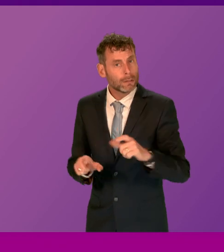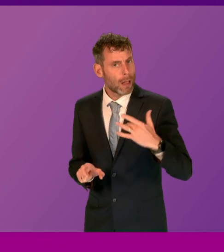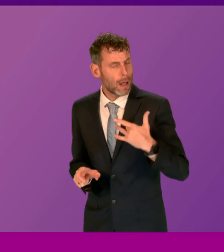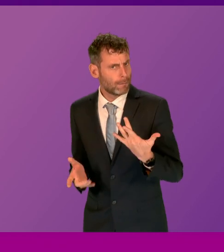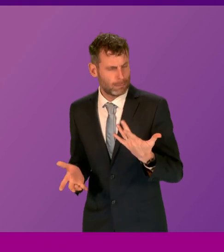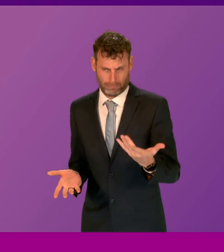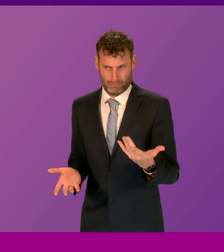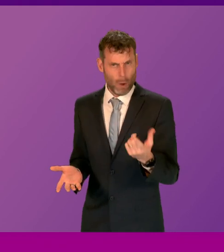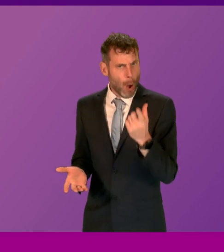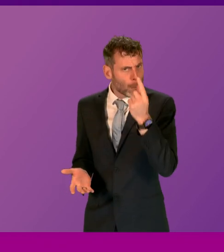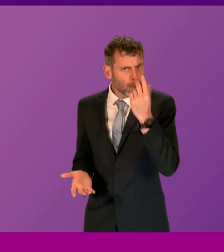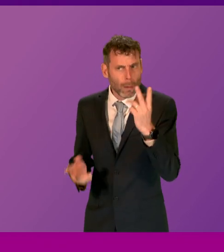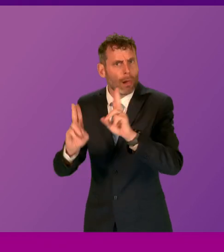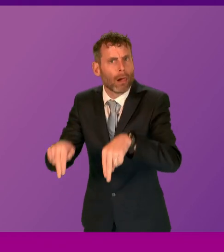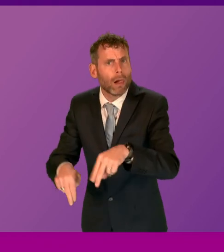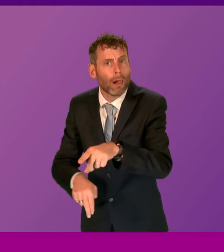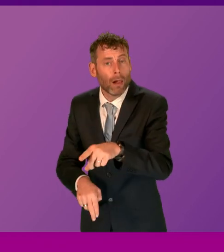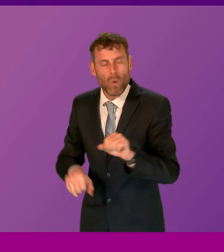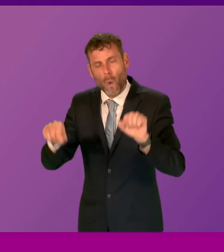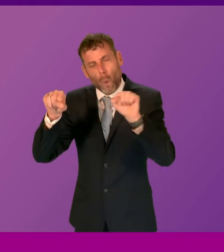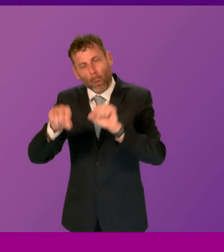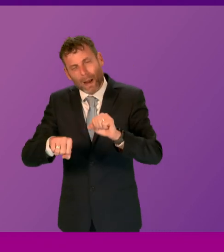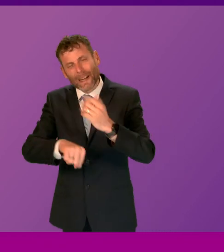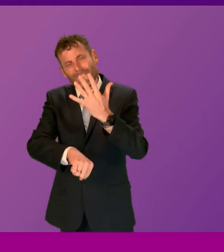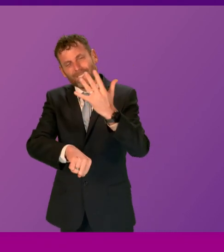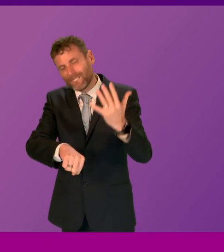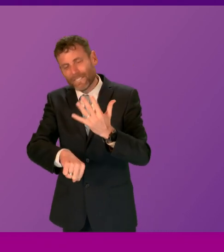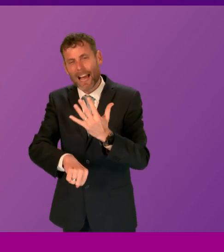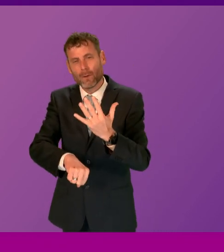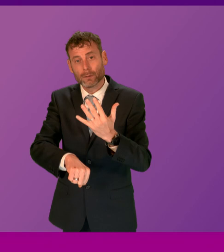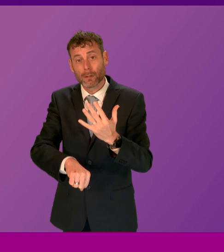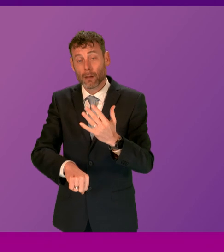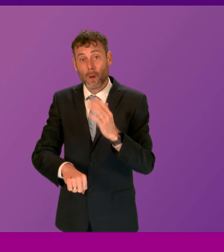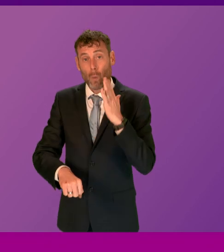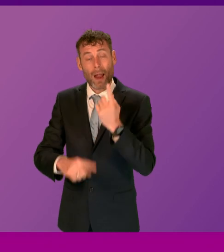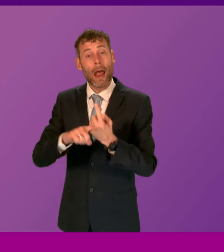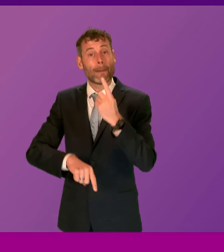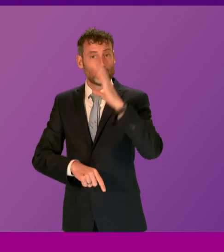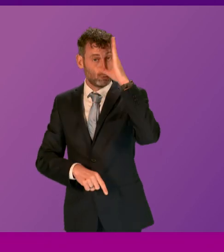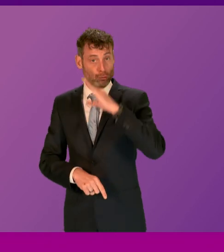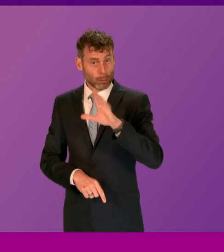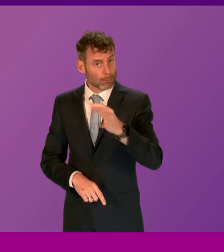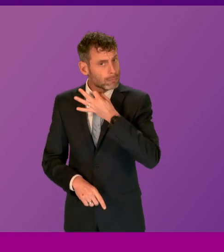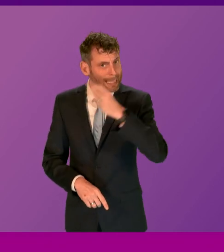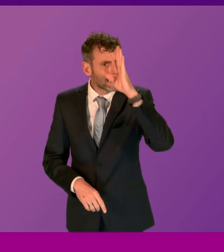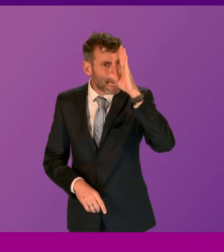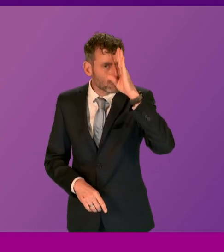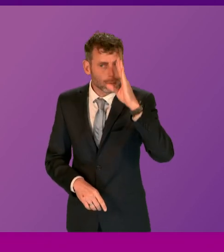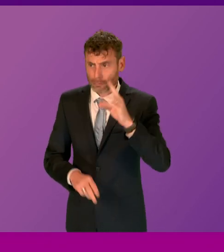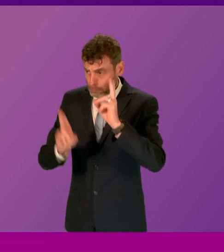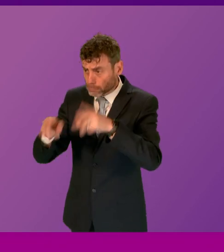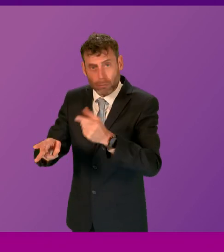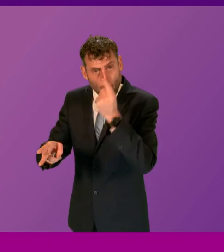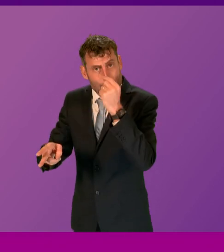Waiting 15 hours for an ambulance after a stroke would be fatal in other circumstances.